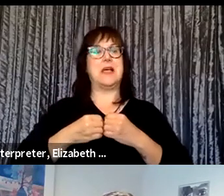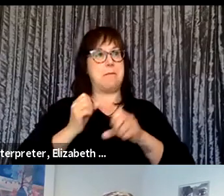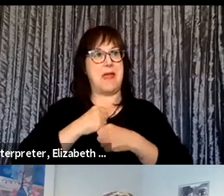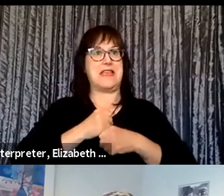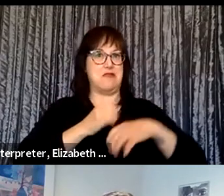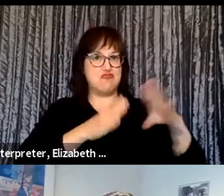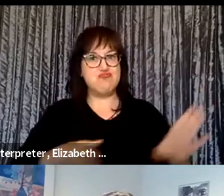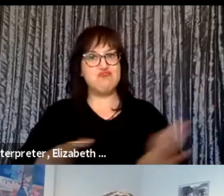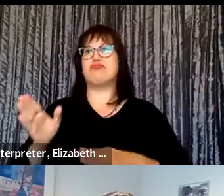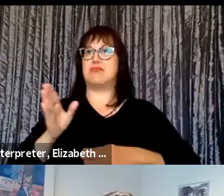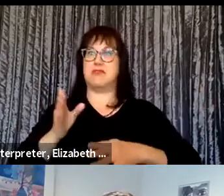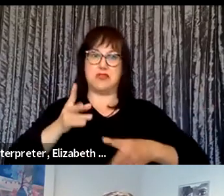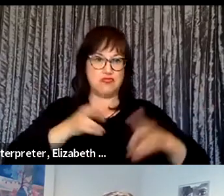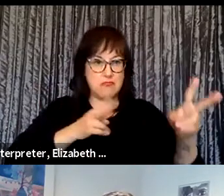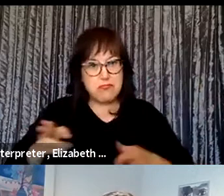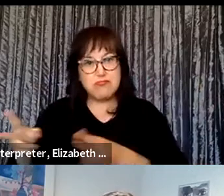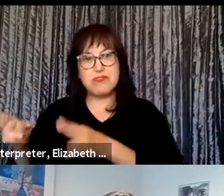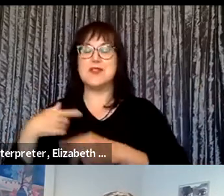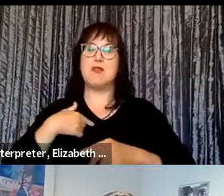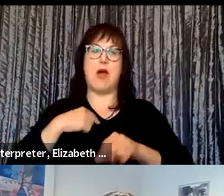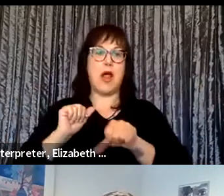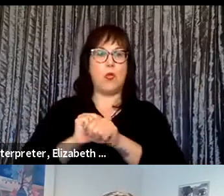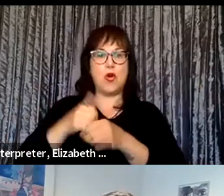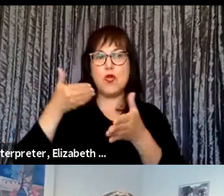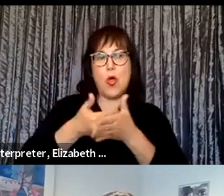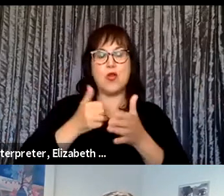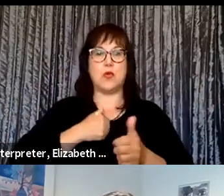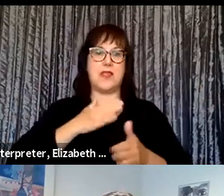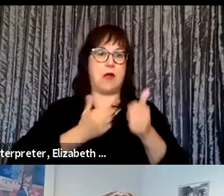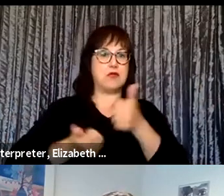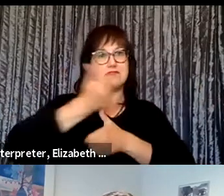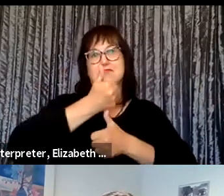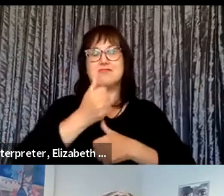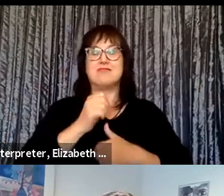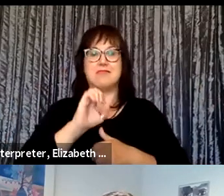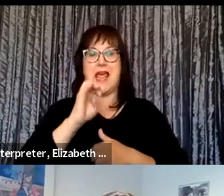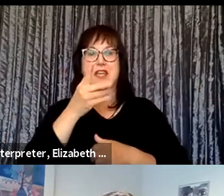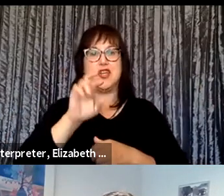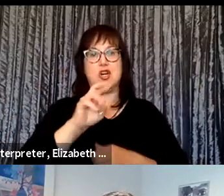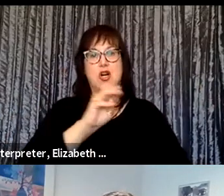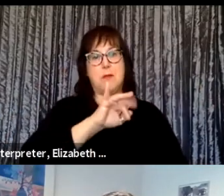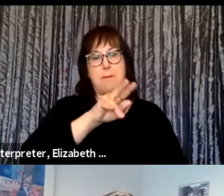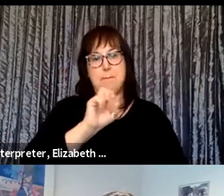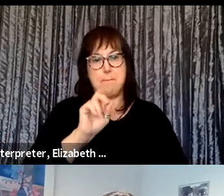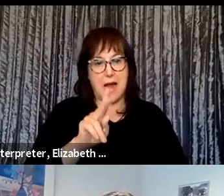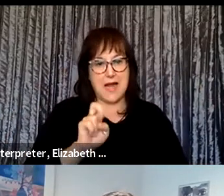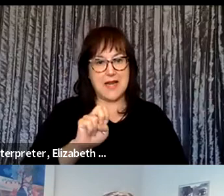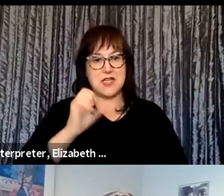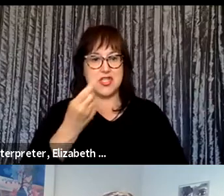So I worked very closely with our, our senior editor, Mike Shen, and this whole fabulous team to just birth this baby.